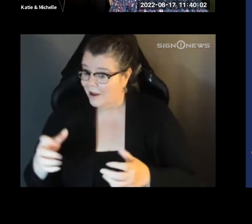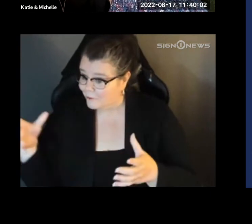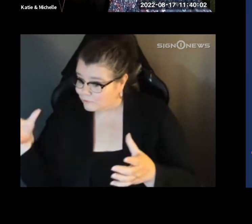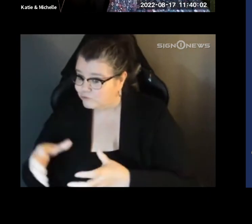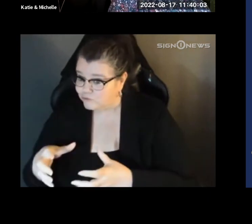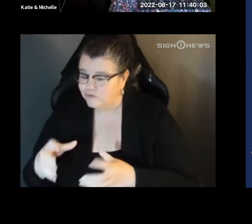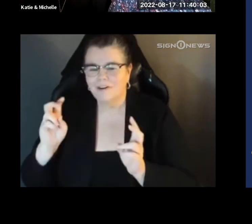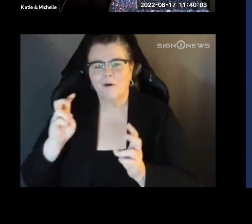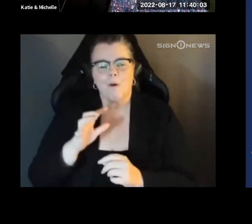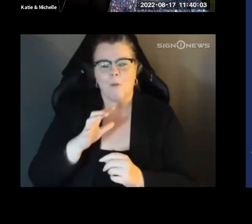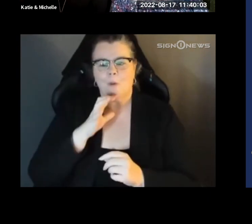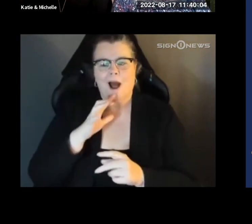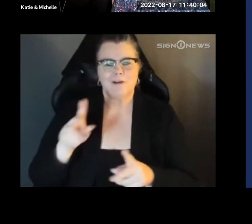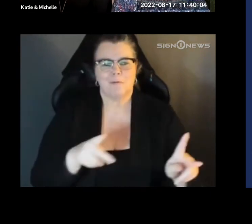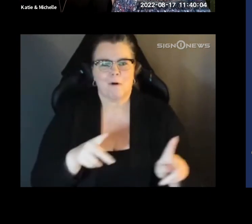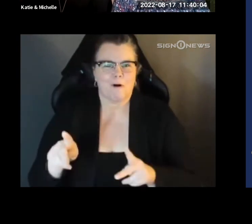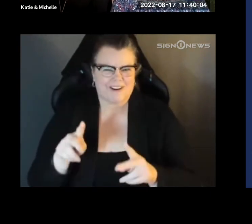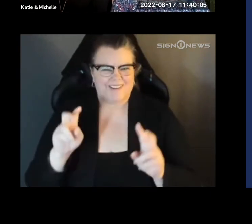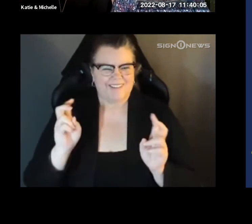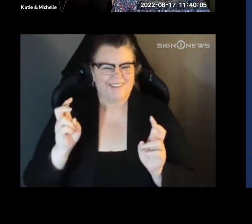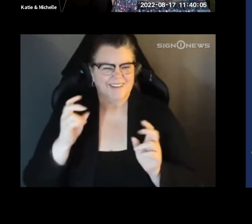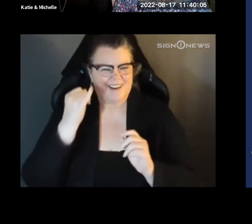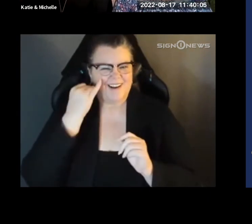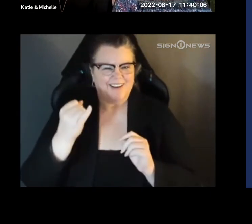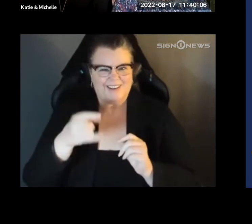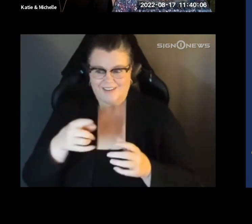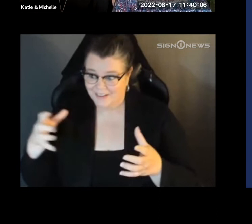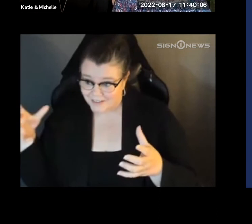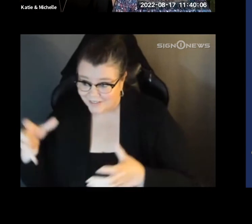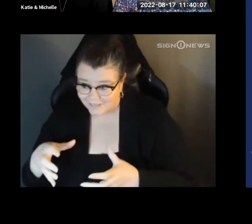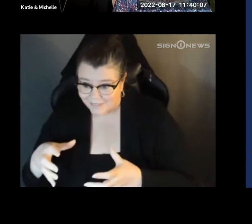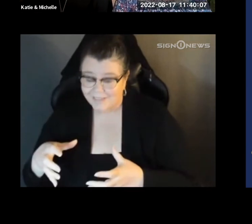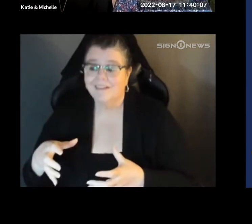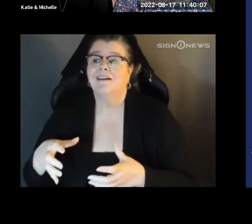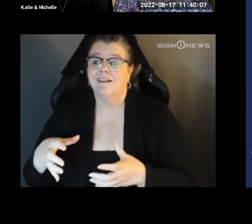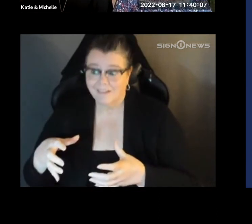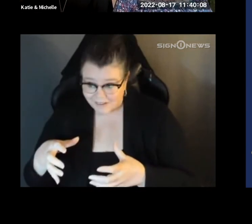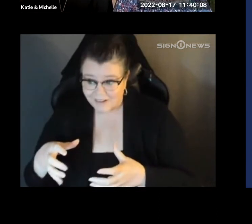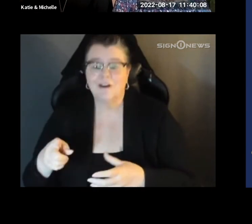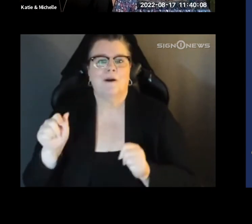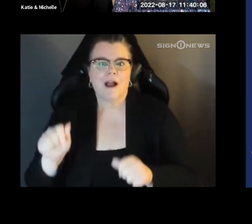a big old party and go ahead and have folks together so you can watch the candidates in